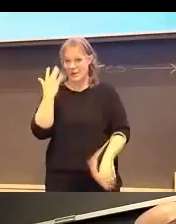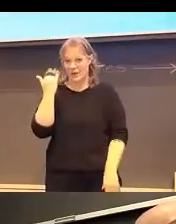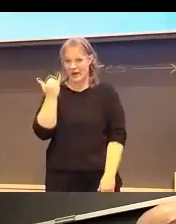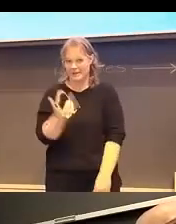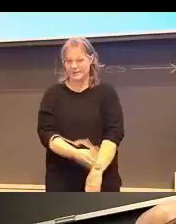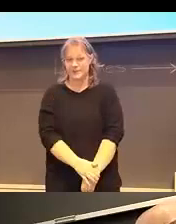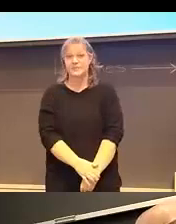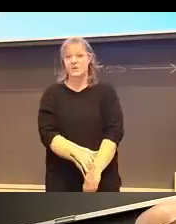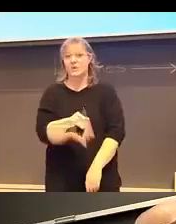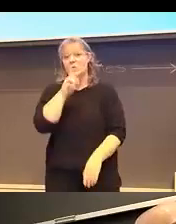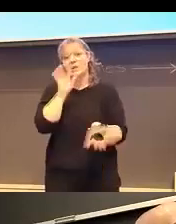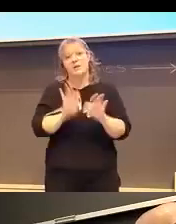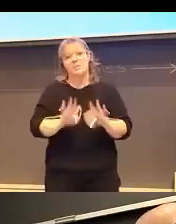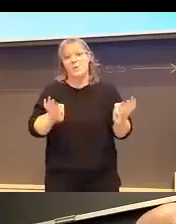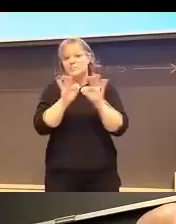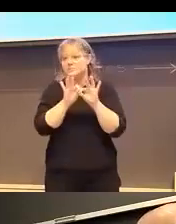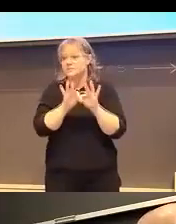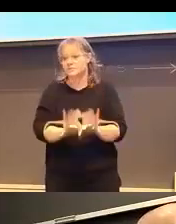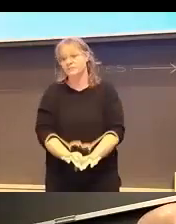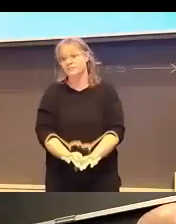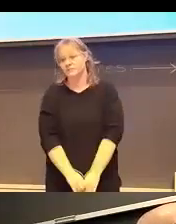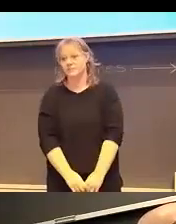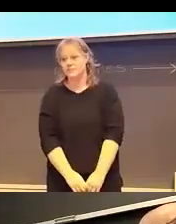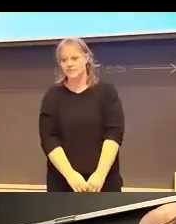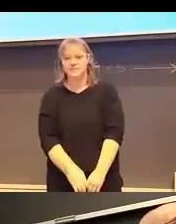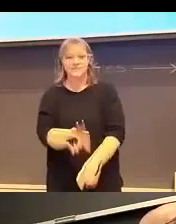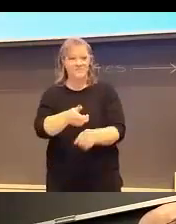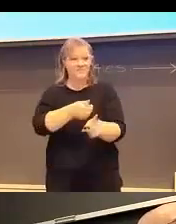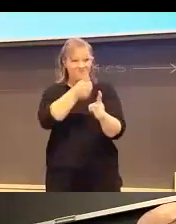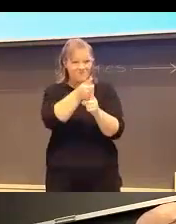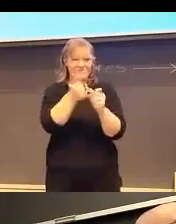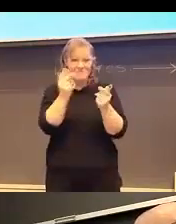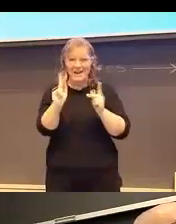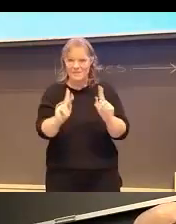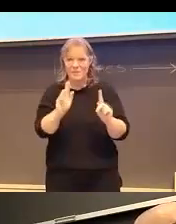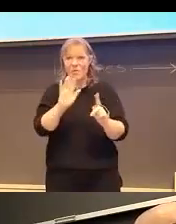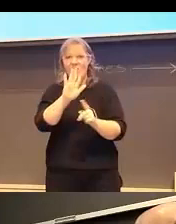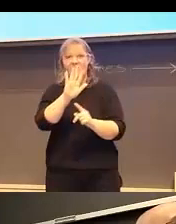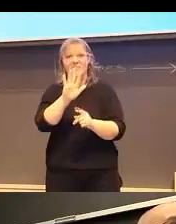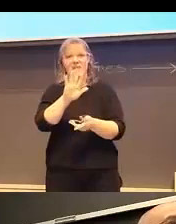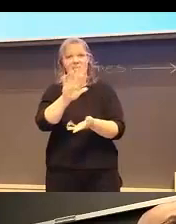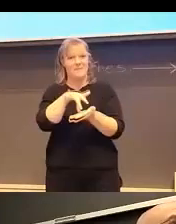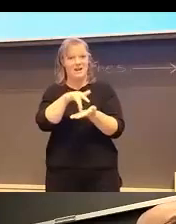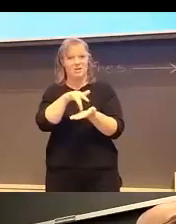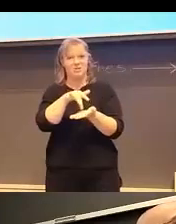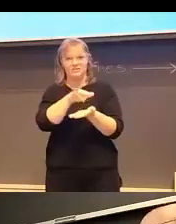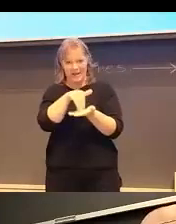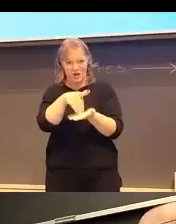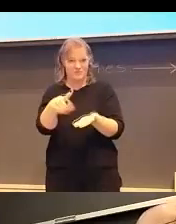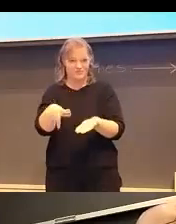really important um it affects many people in our Medical Center and uh elsewhere affects